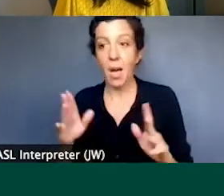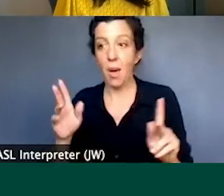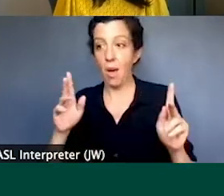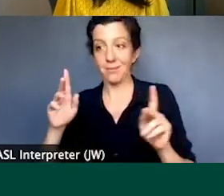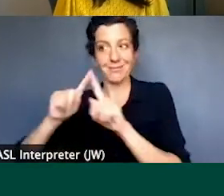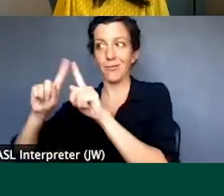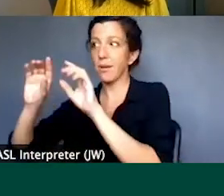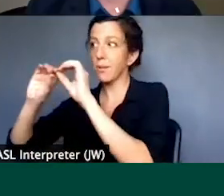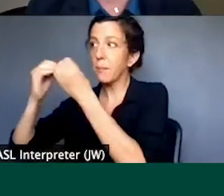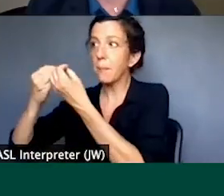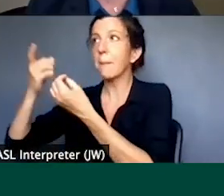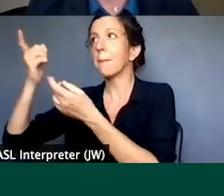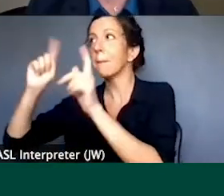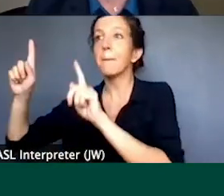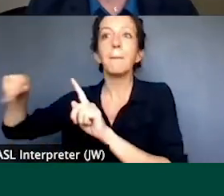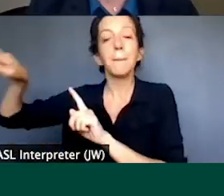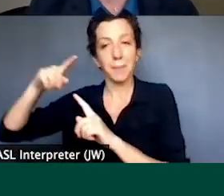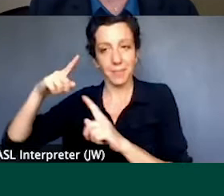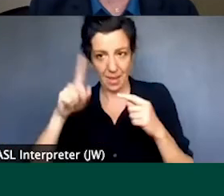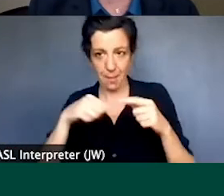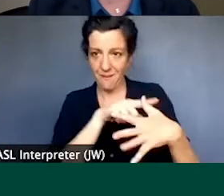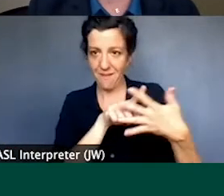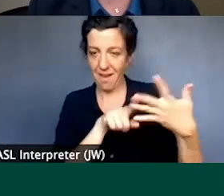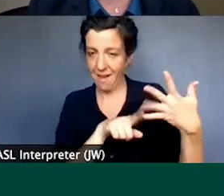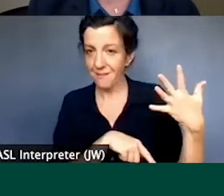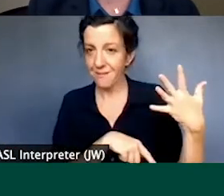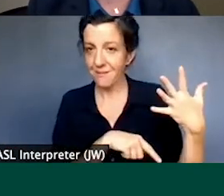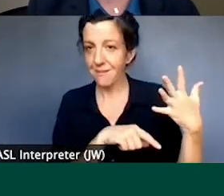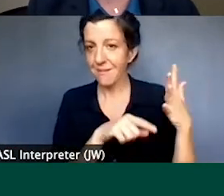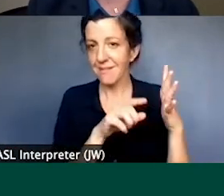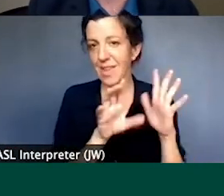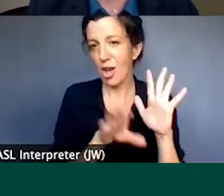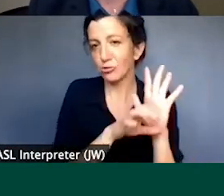Okay. Other questions on this measure? Not seeing a whole lot.